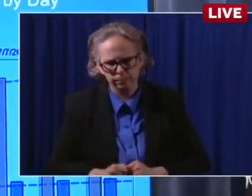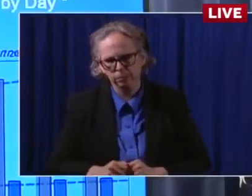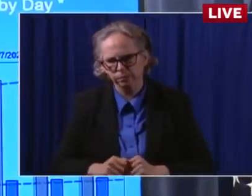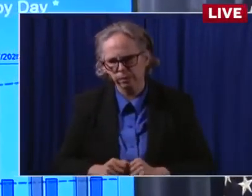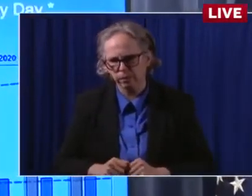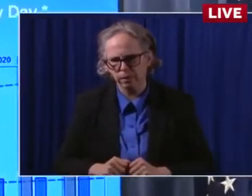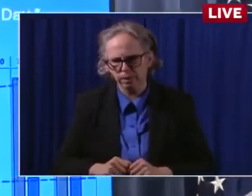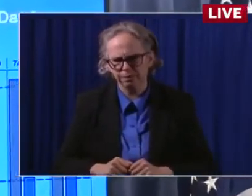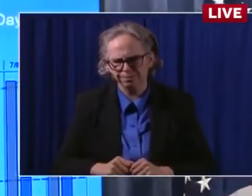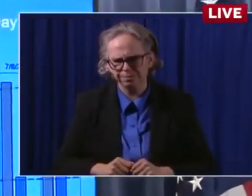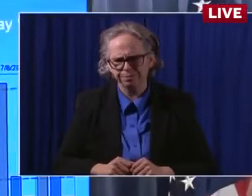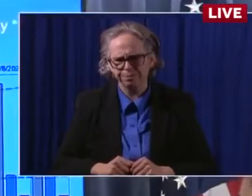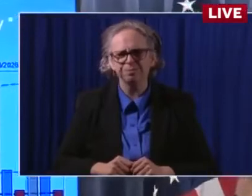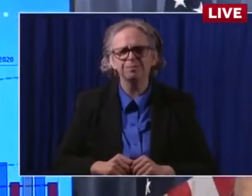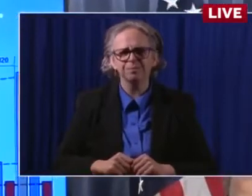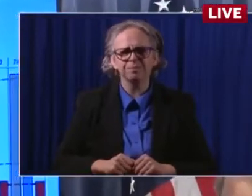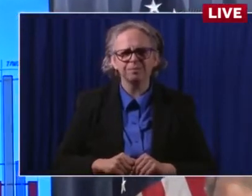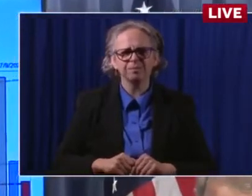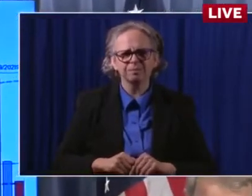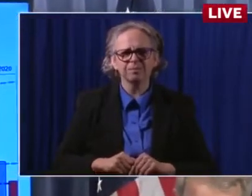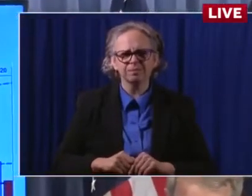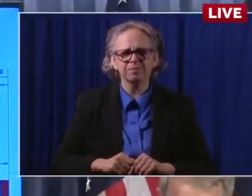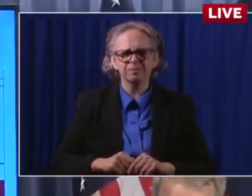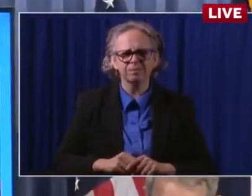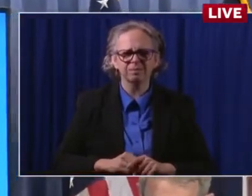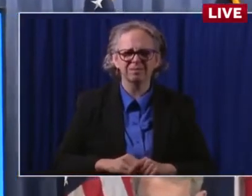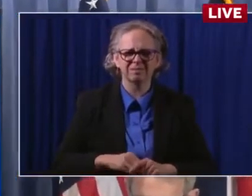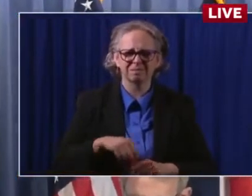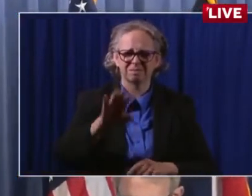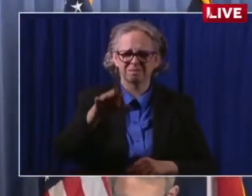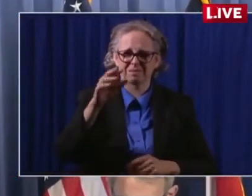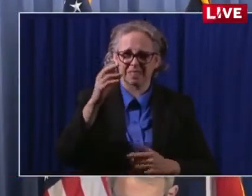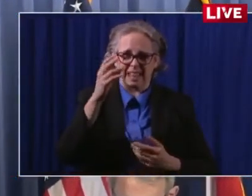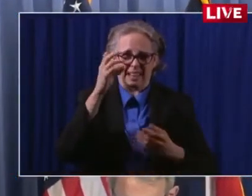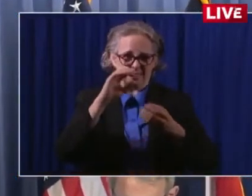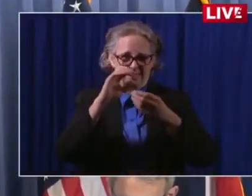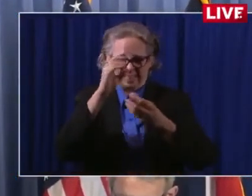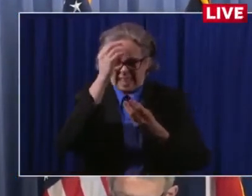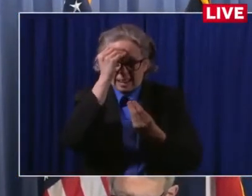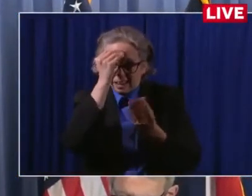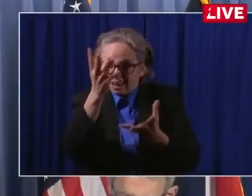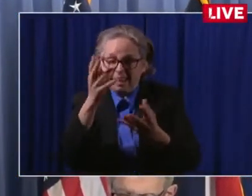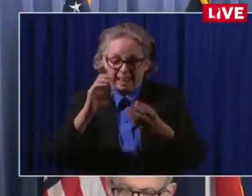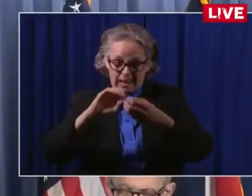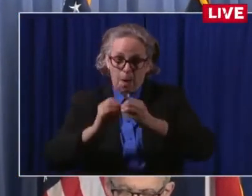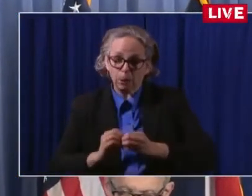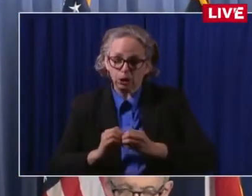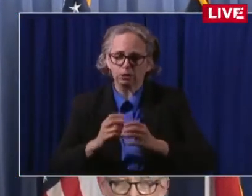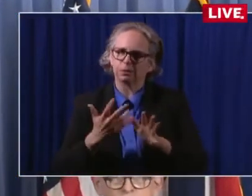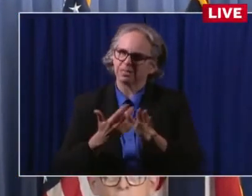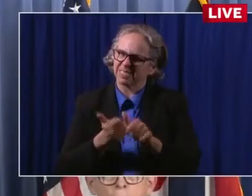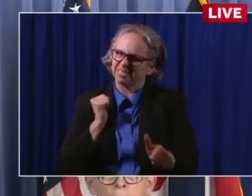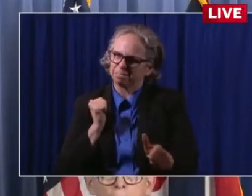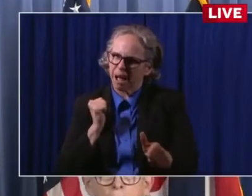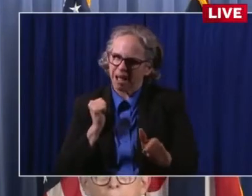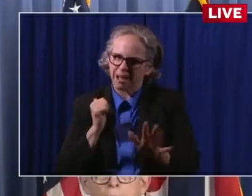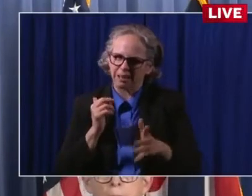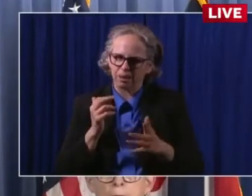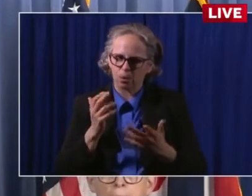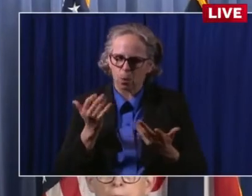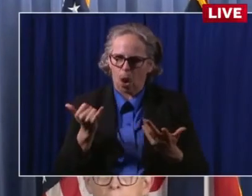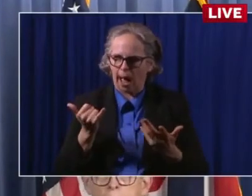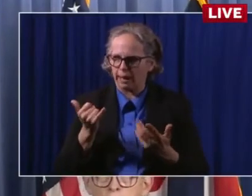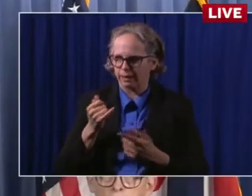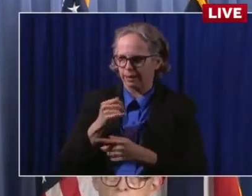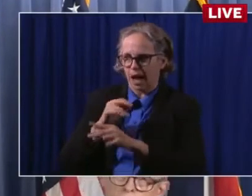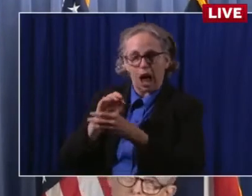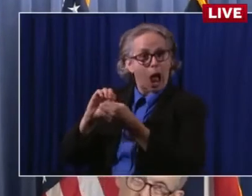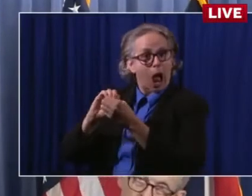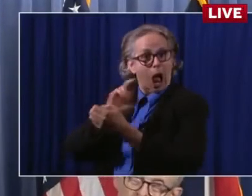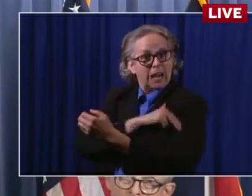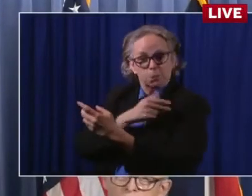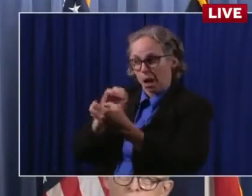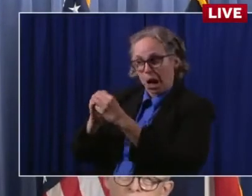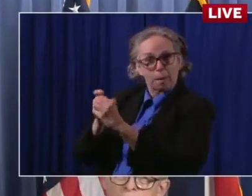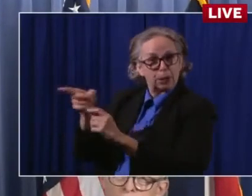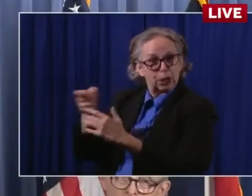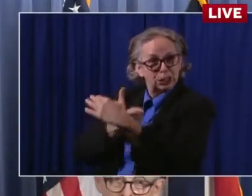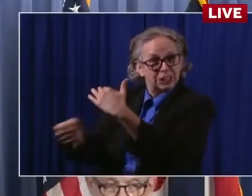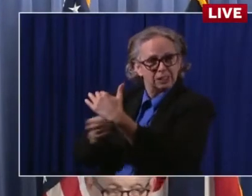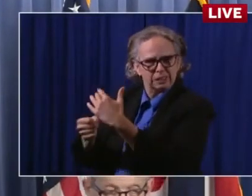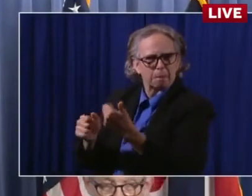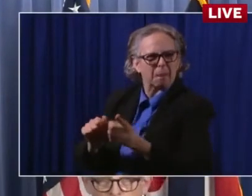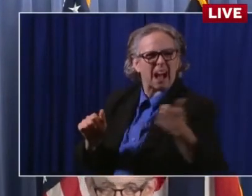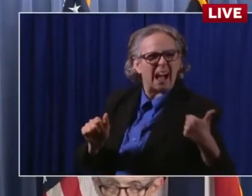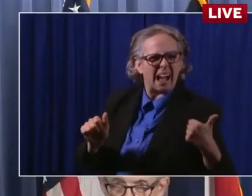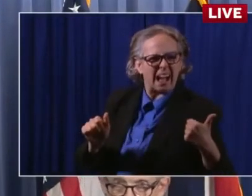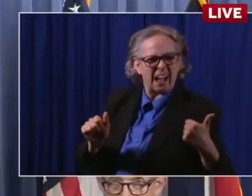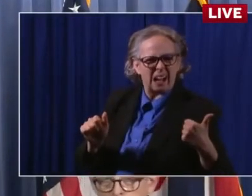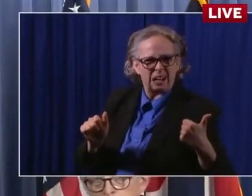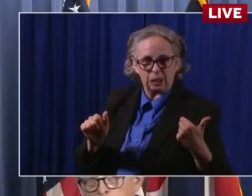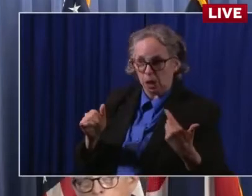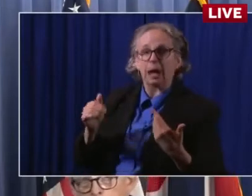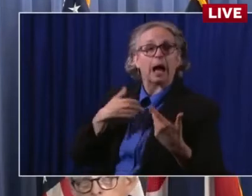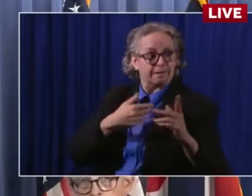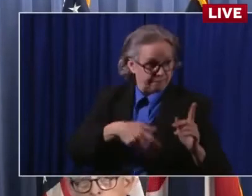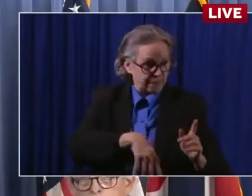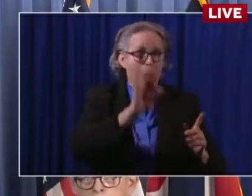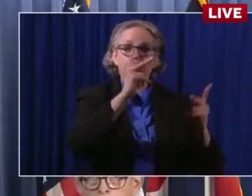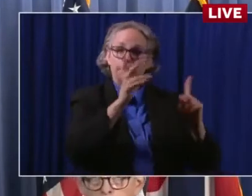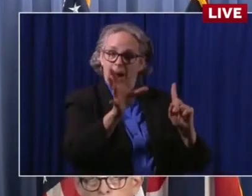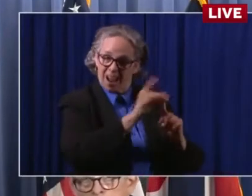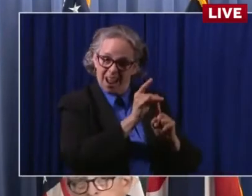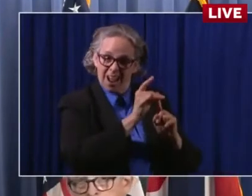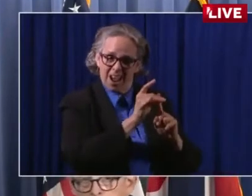LET’S LOOK AT THE NEXT ONE, AND LET ME ALSO POINT OUT THAT THESE, SOME OF THESE ARE, IN FACT, LAGGING INDICATORS, CERTAINLY IN REGARD HOSPITALIZATION.